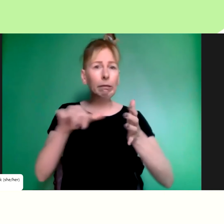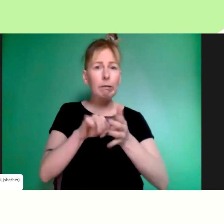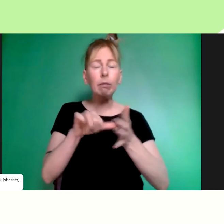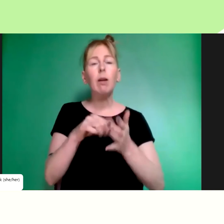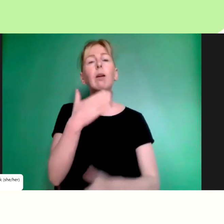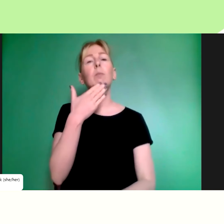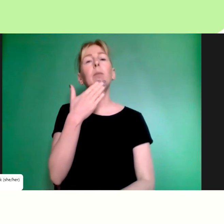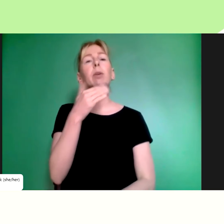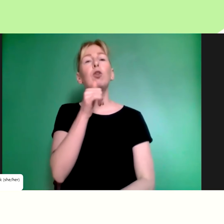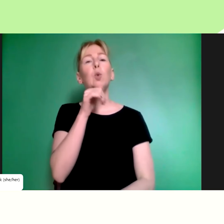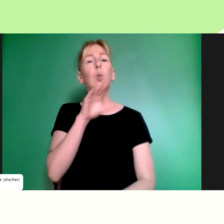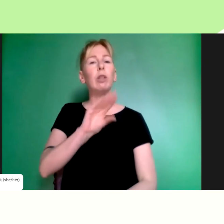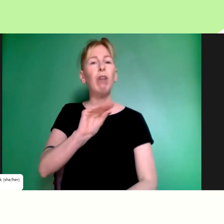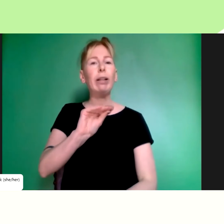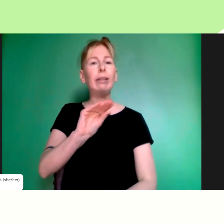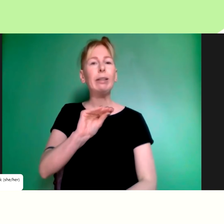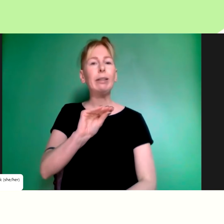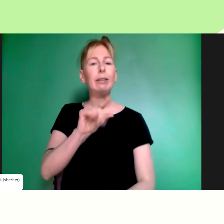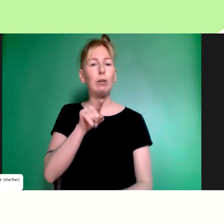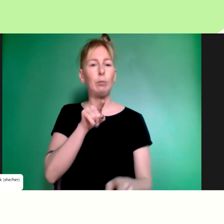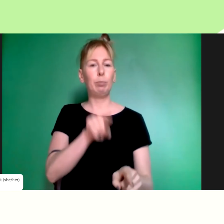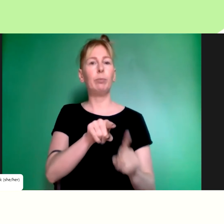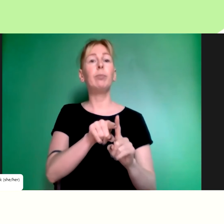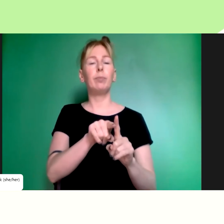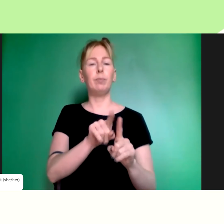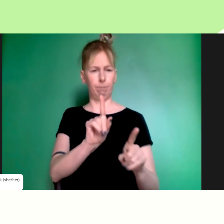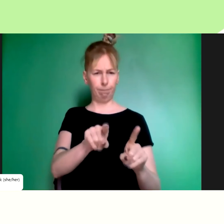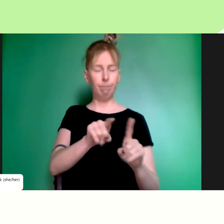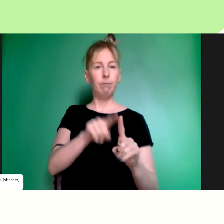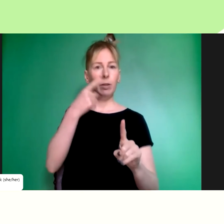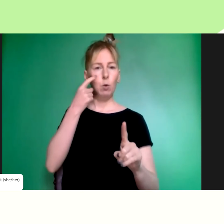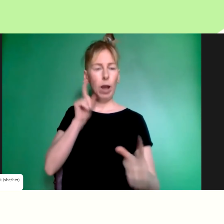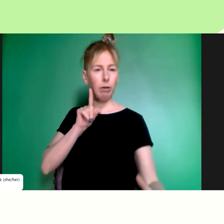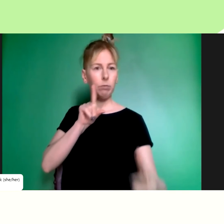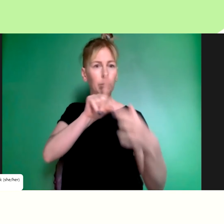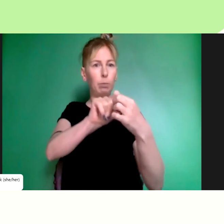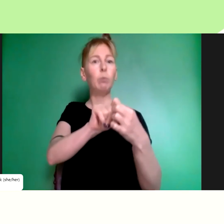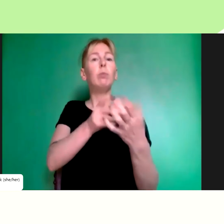bottom of your screen to chat privately with our dedicated tech support.